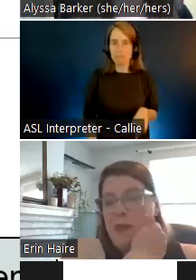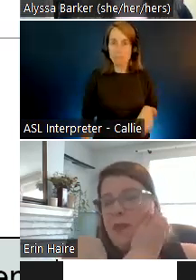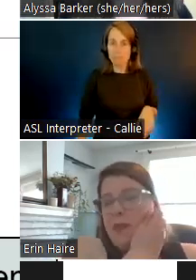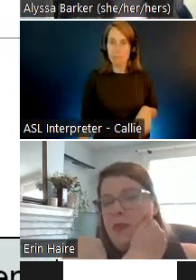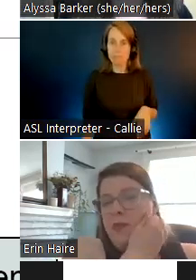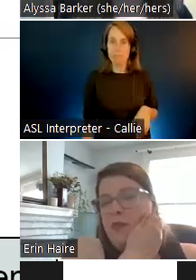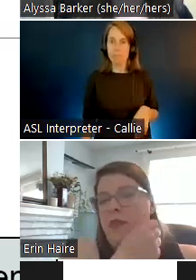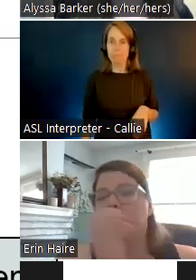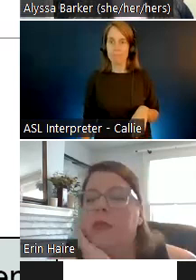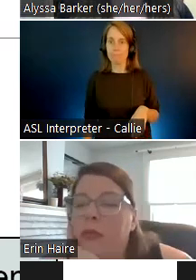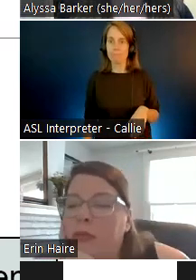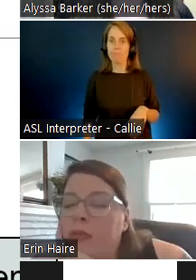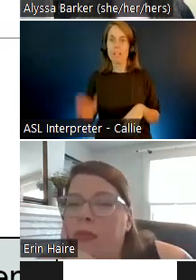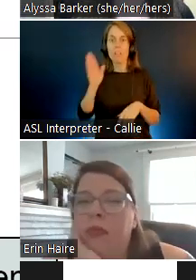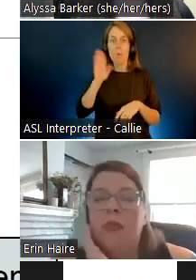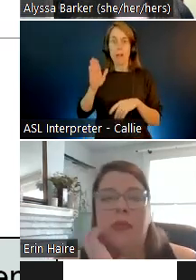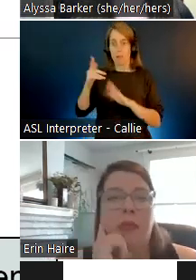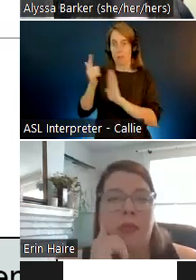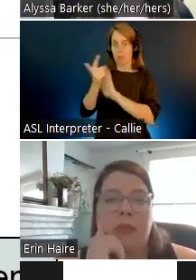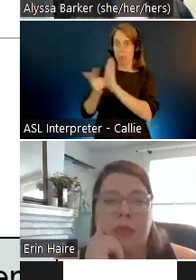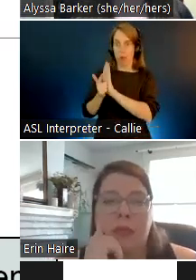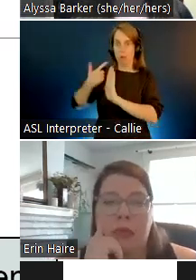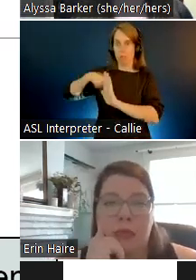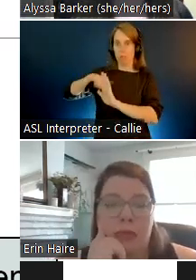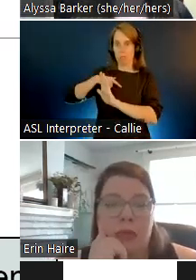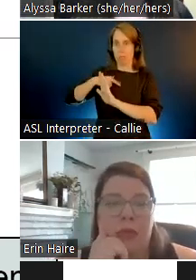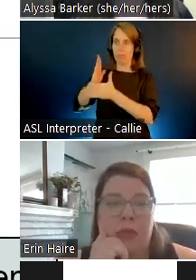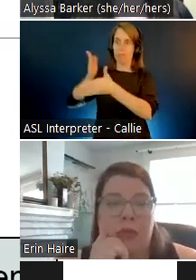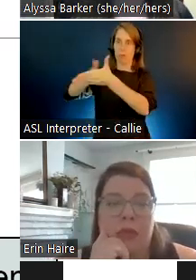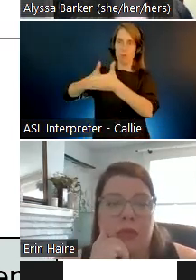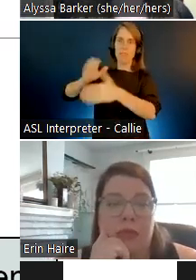enforcement agency um and at that point then um you would have the choice of whether you want to